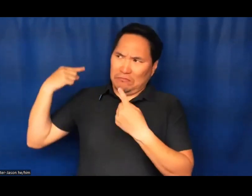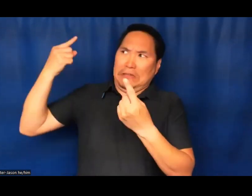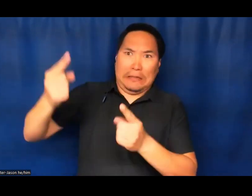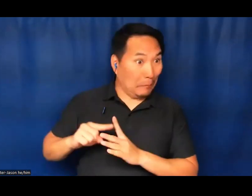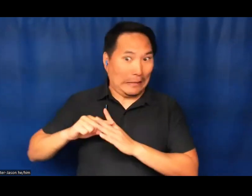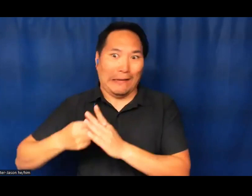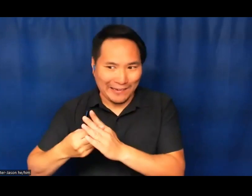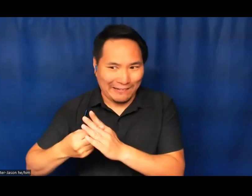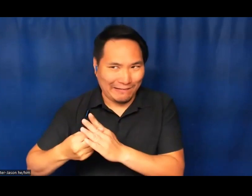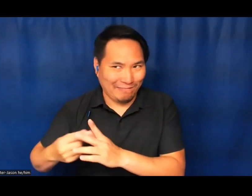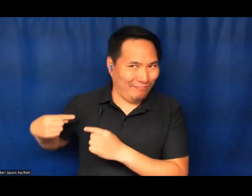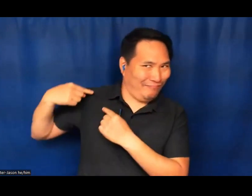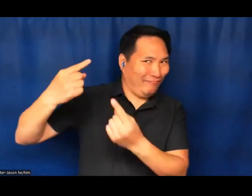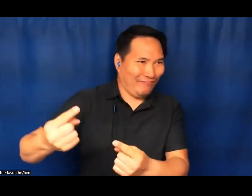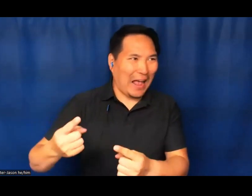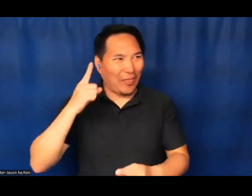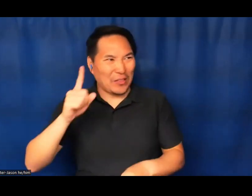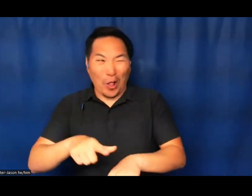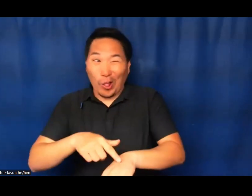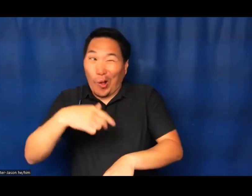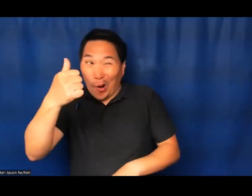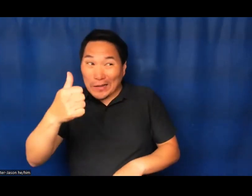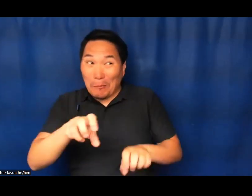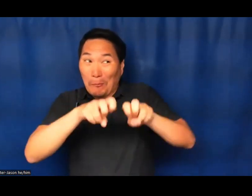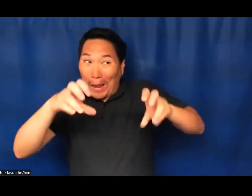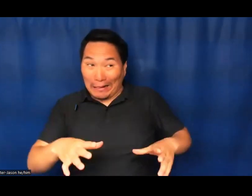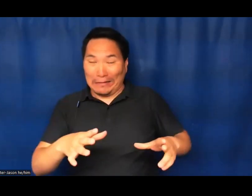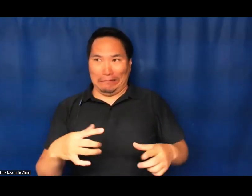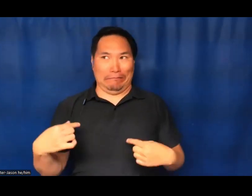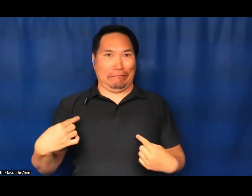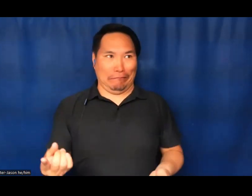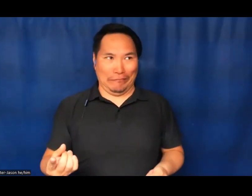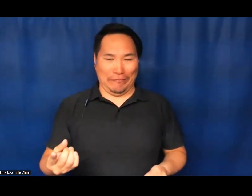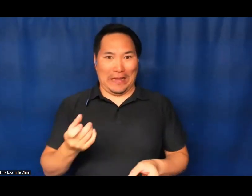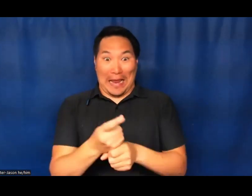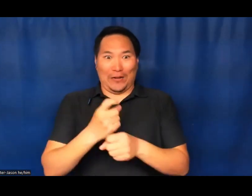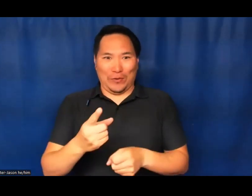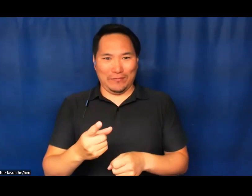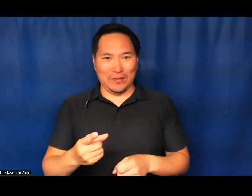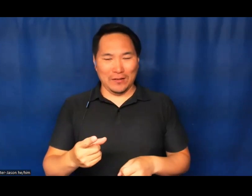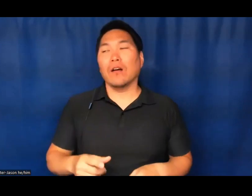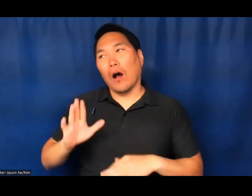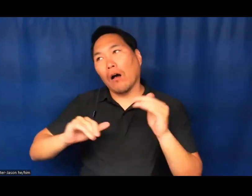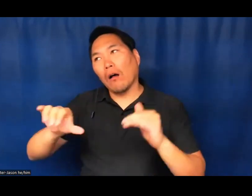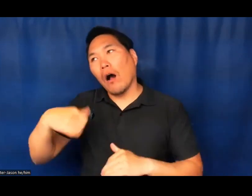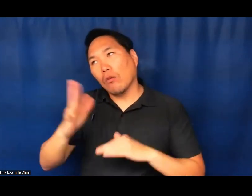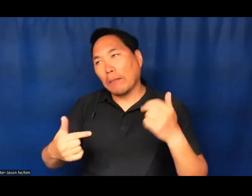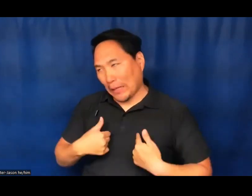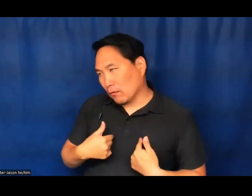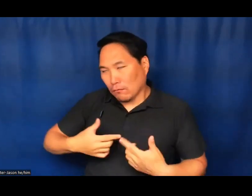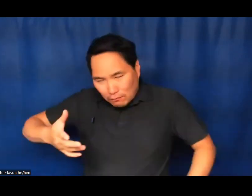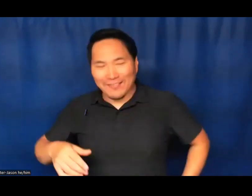I think has been our longest serving panelist as part of this program, other than me.Ami